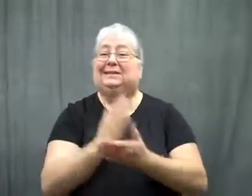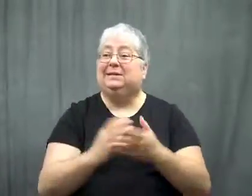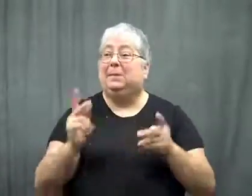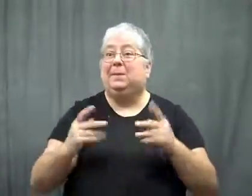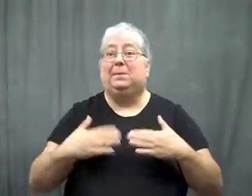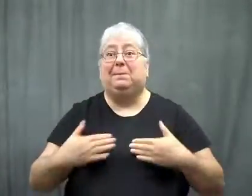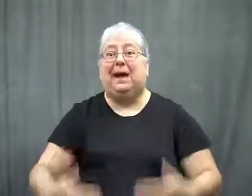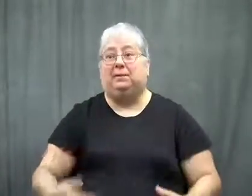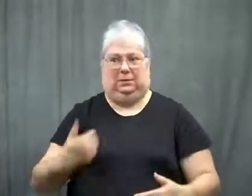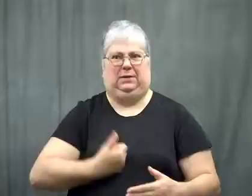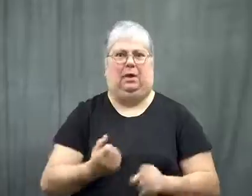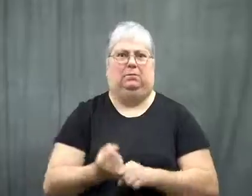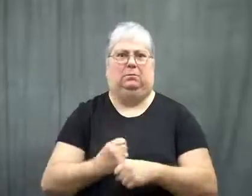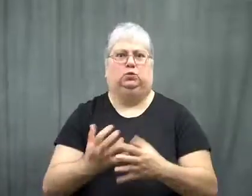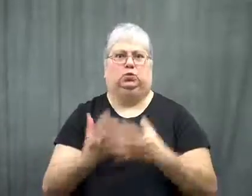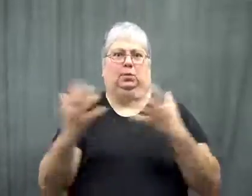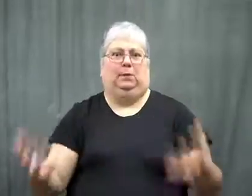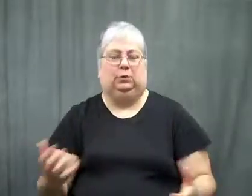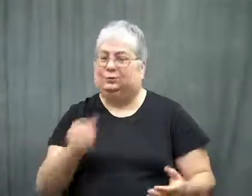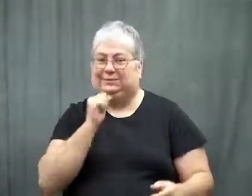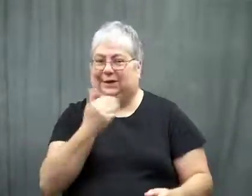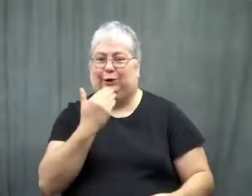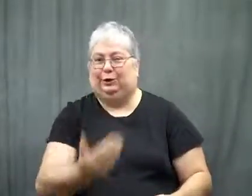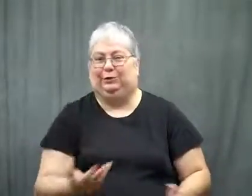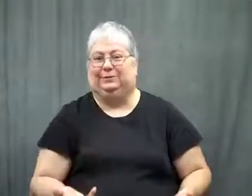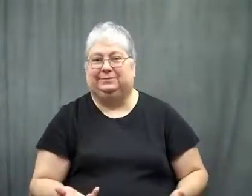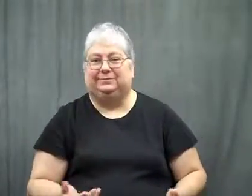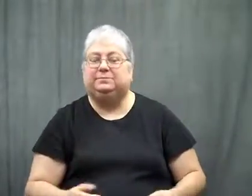For some people, the body makes too much of the hormone. That's not good either.